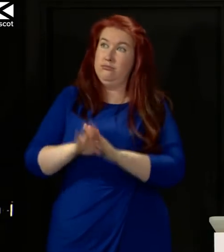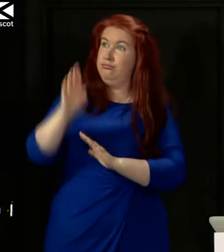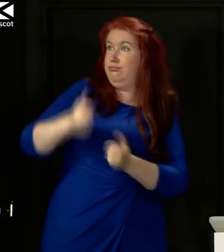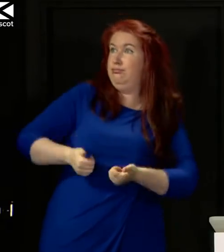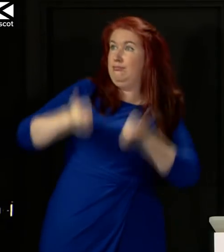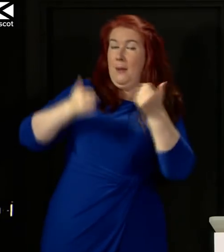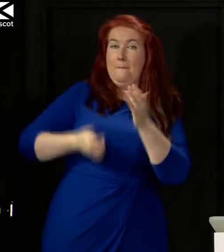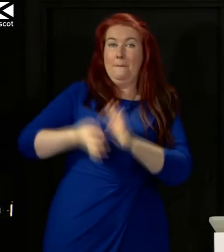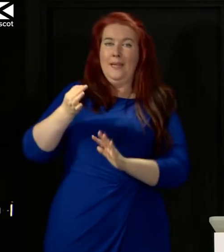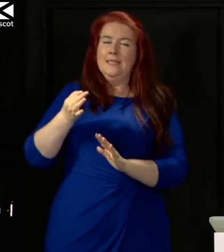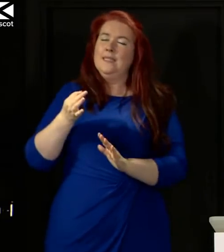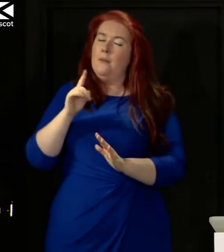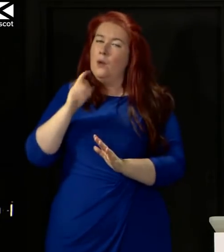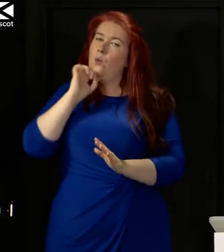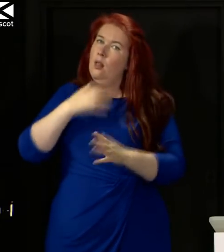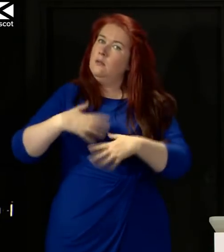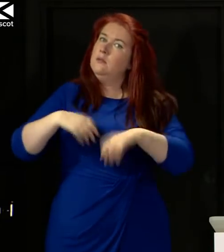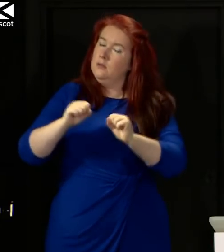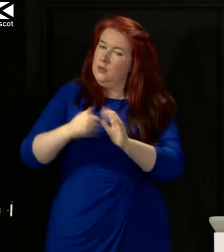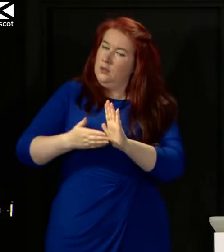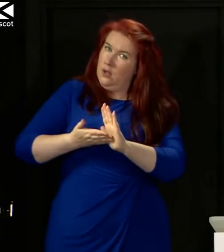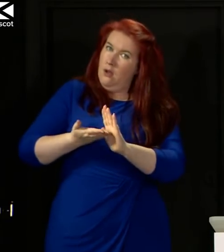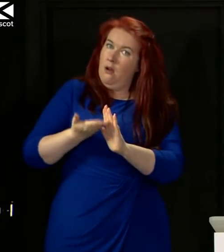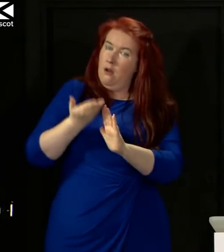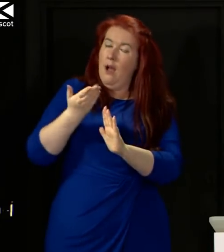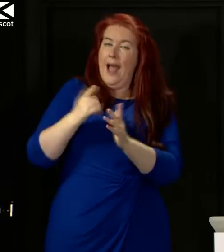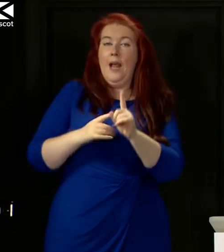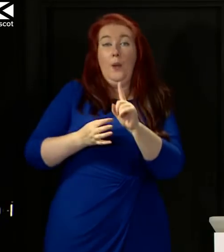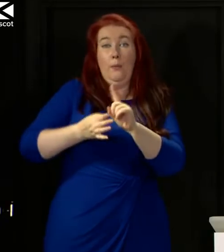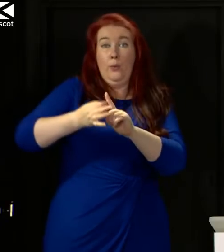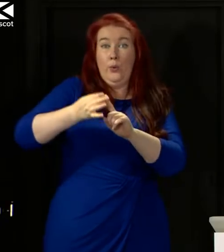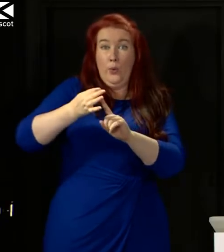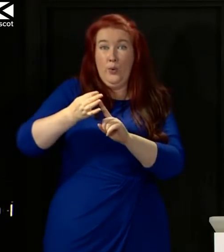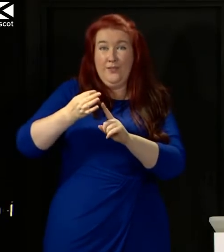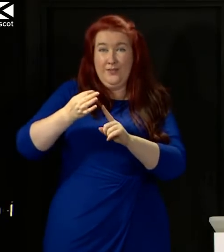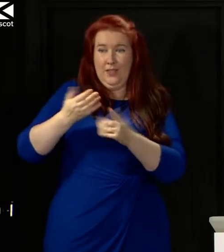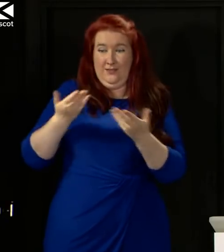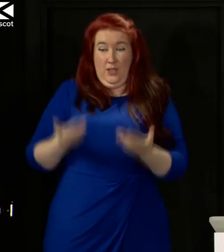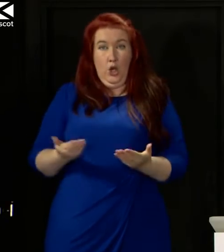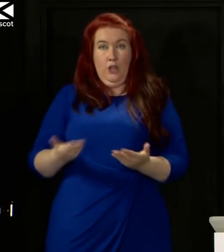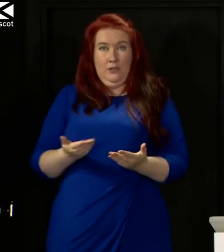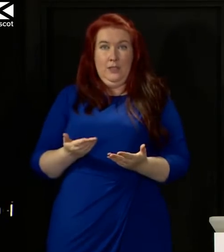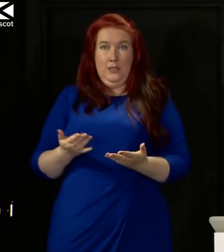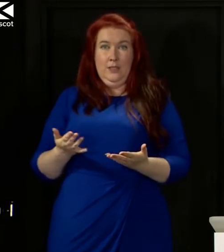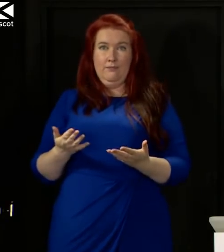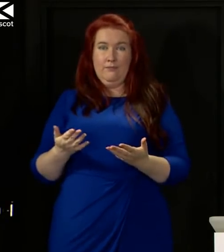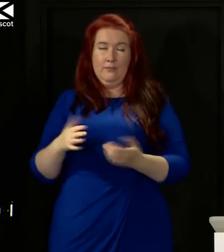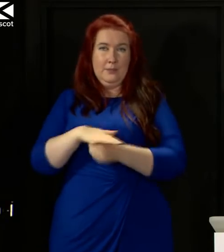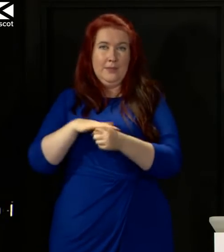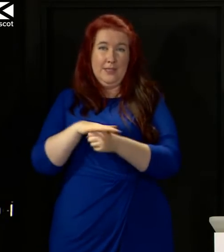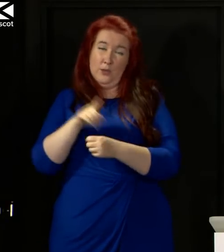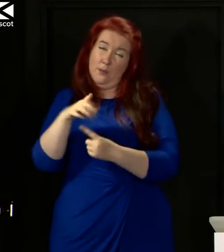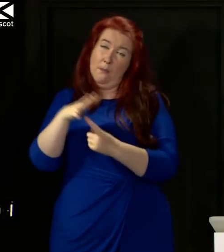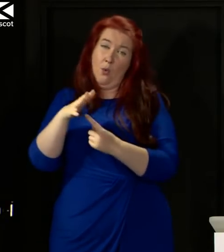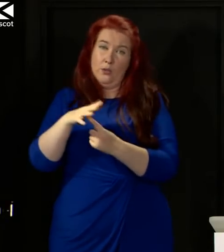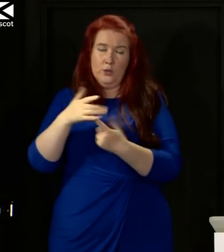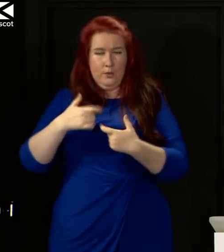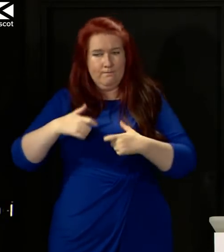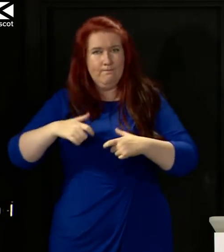a significant, and a sustainable, improvement on our current position and that of course is important.